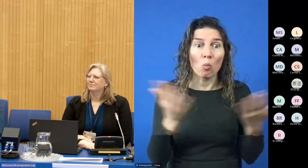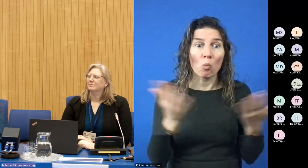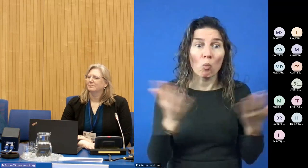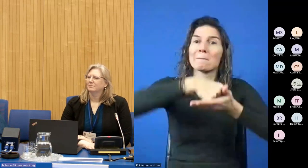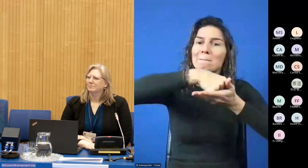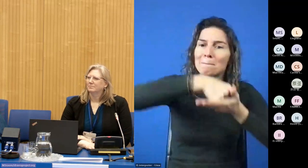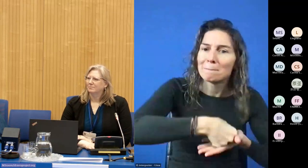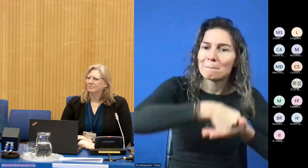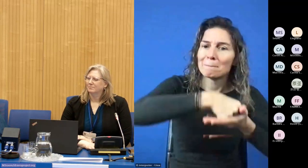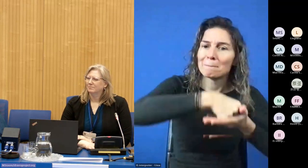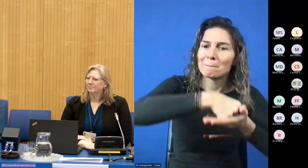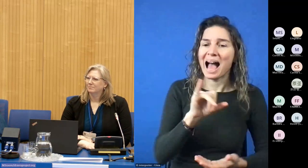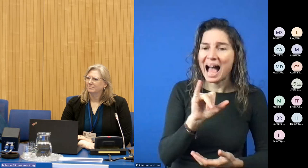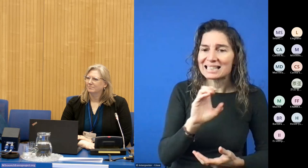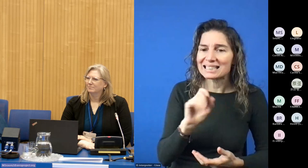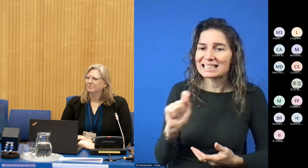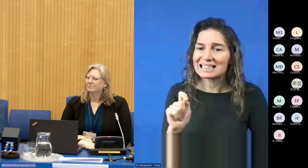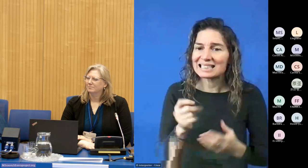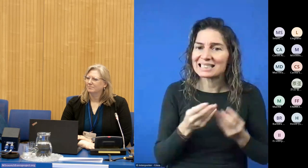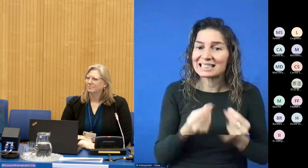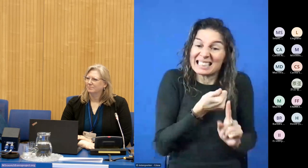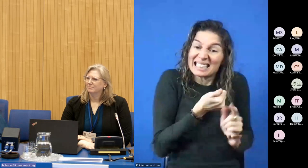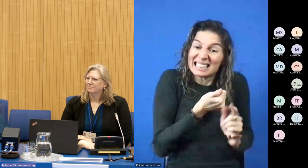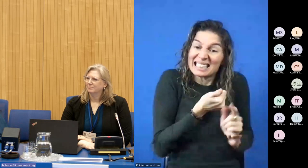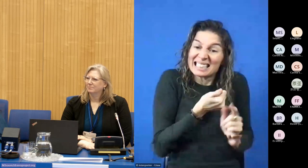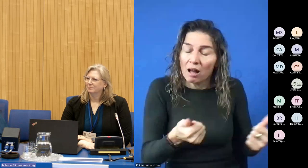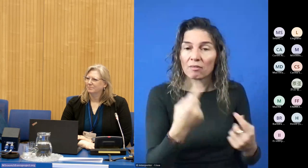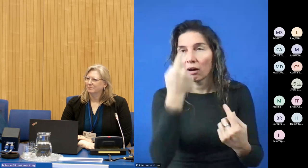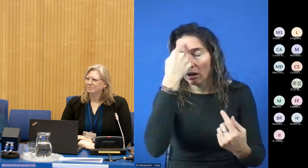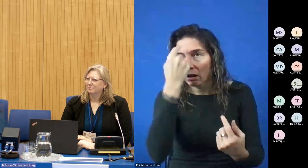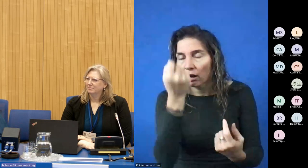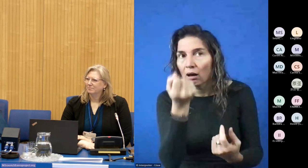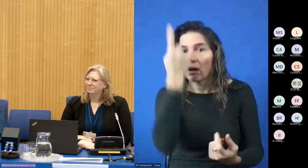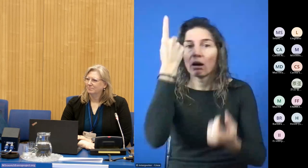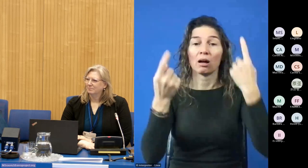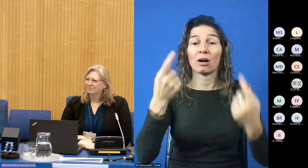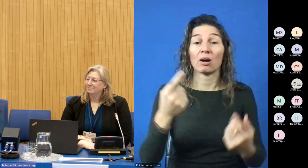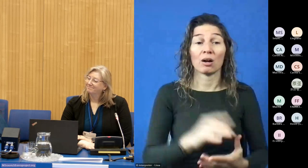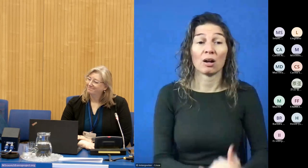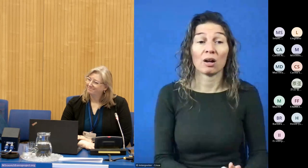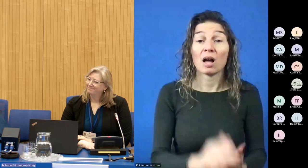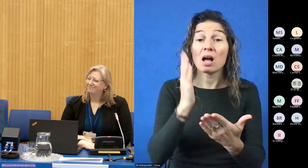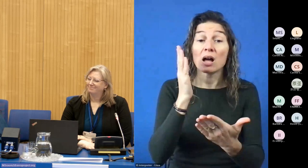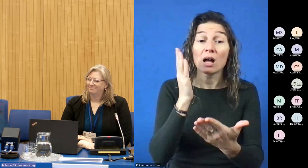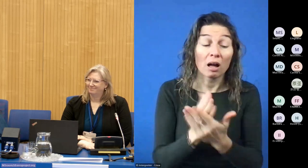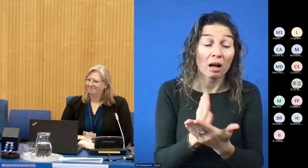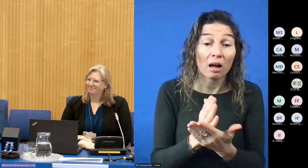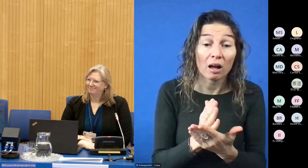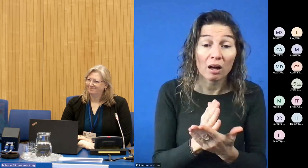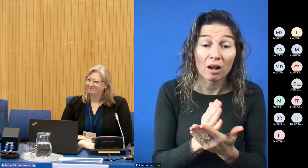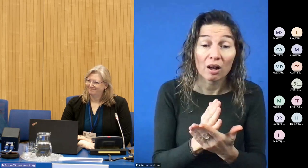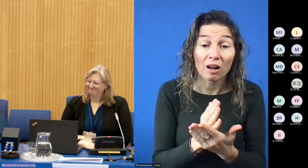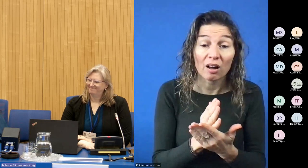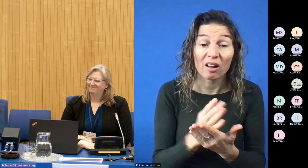some of the things, they can innovate. Imagine one day that a blind person can repair a ,